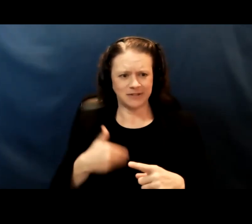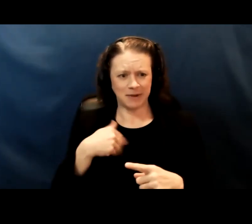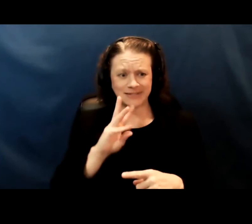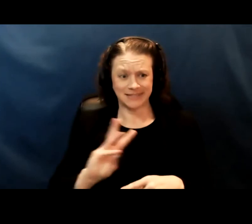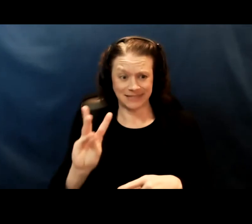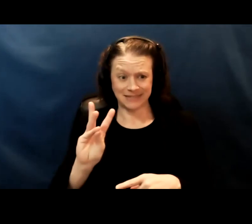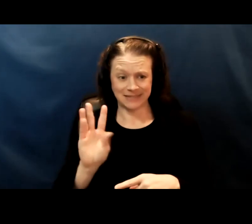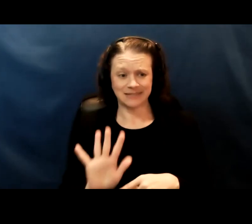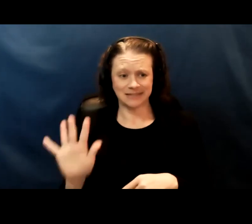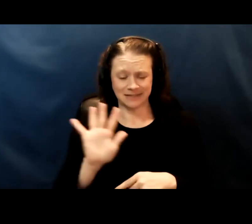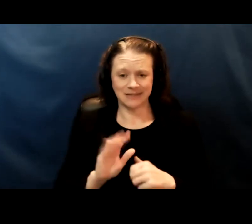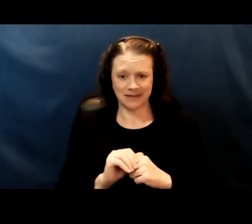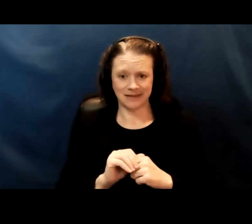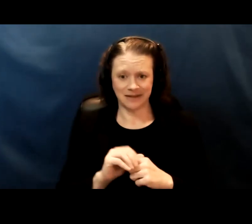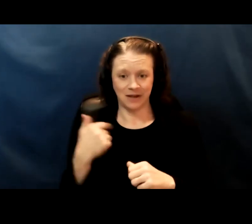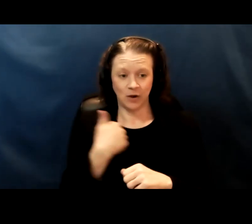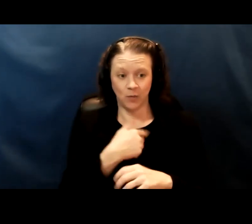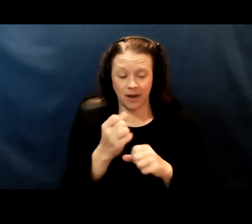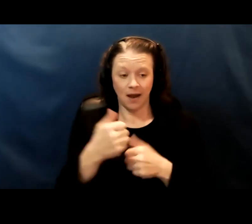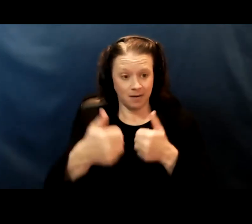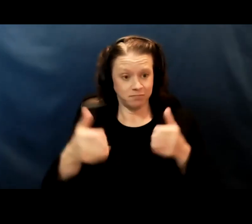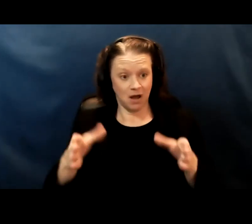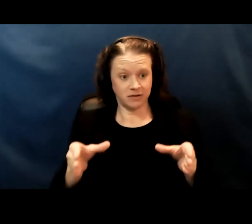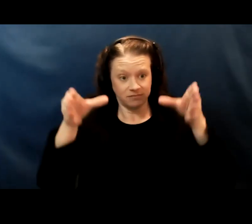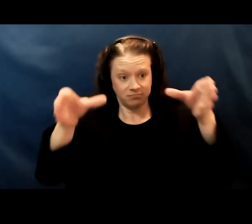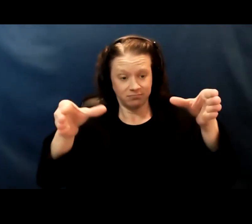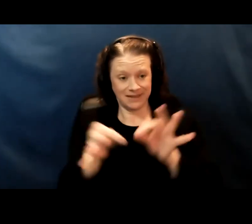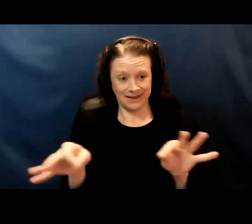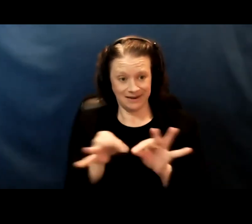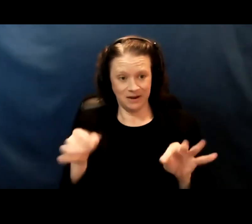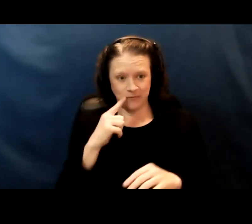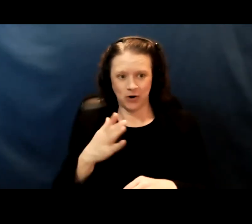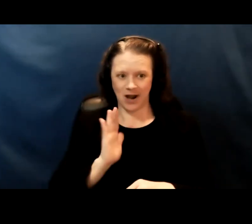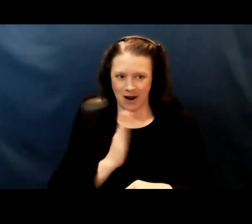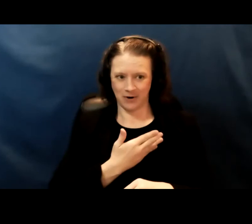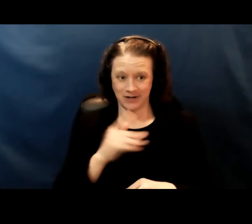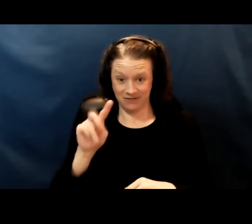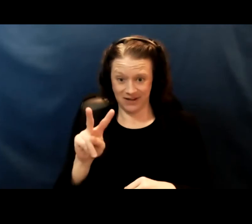So you plugged it in, and the words magically appeared on the